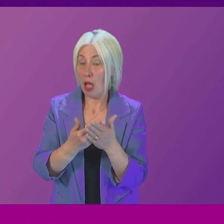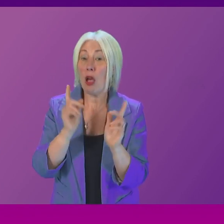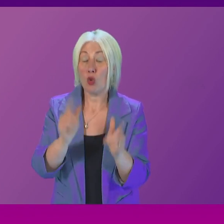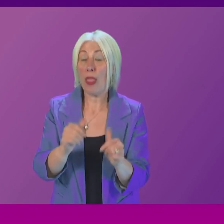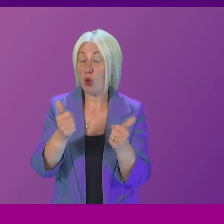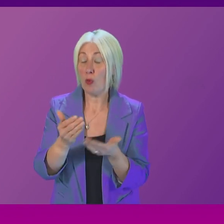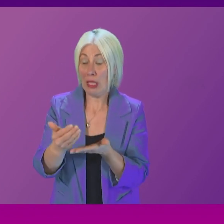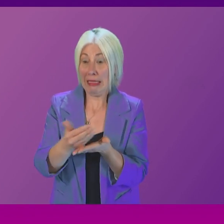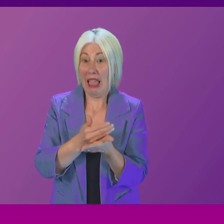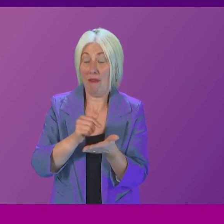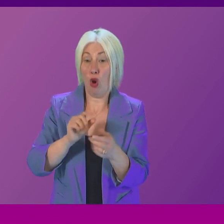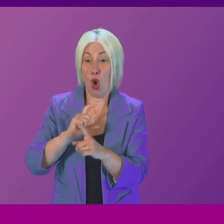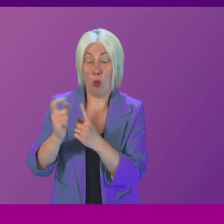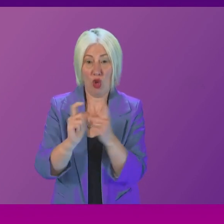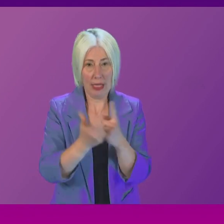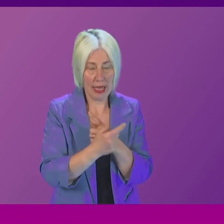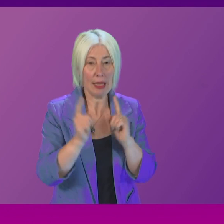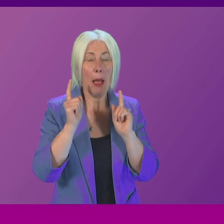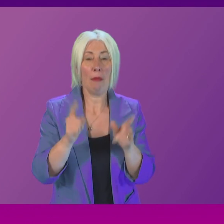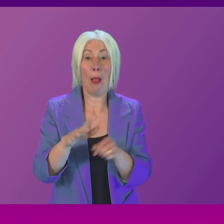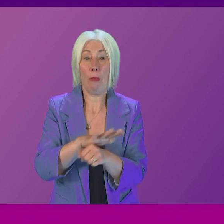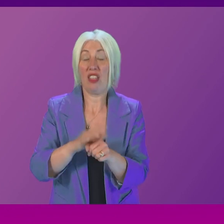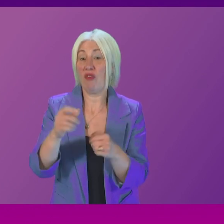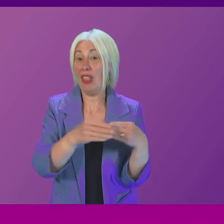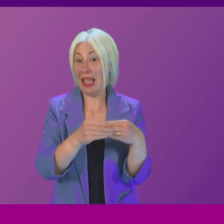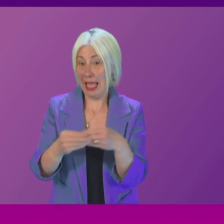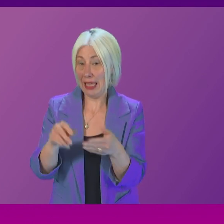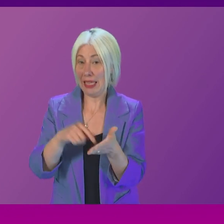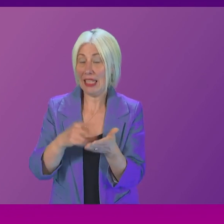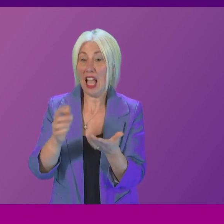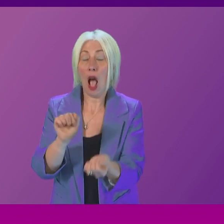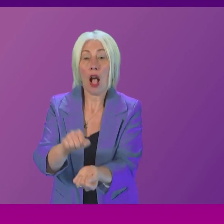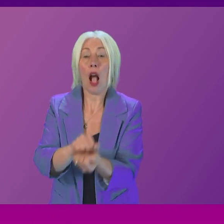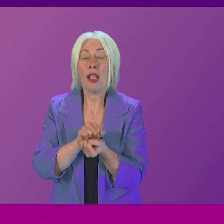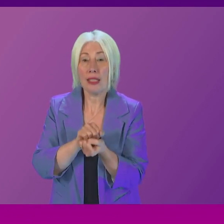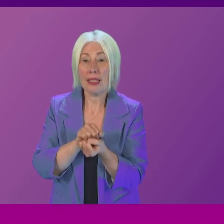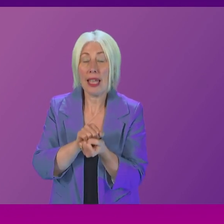It should be noted that the position in the guideline is that custody is still an option